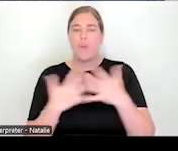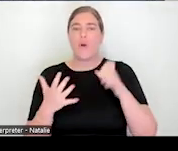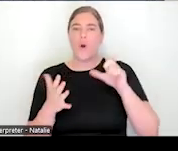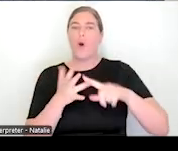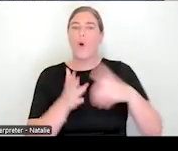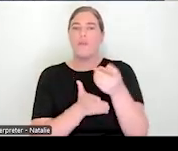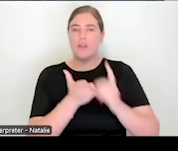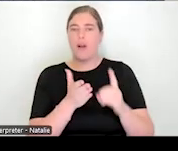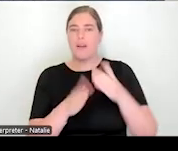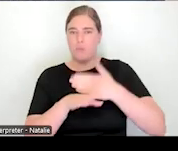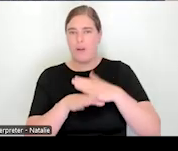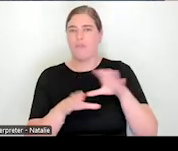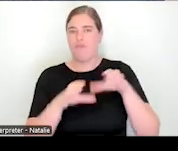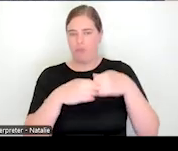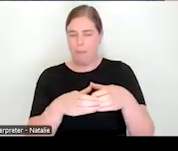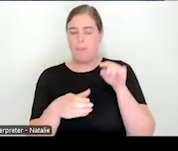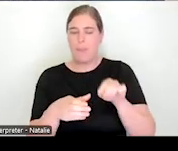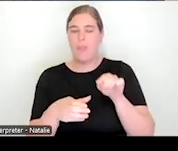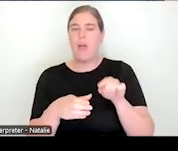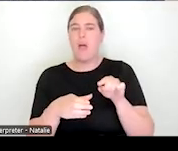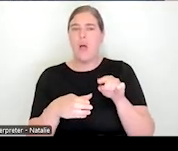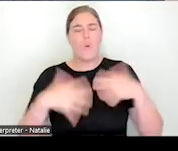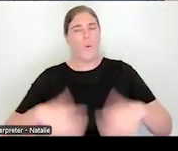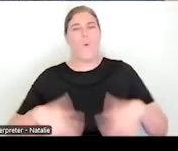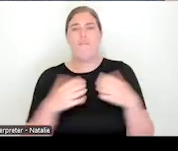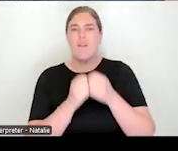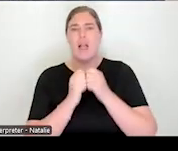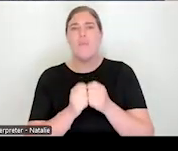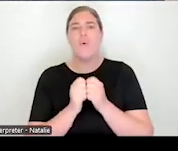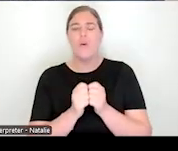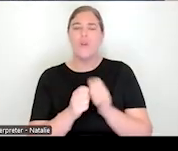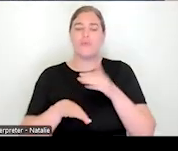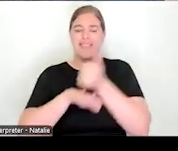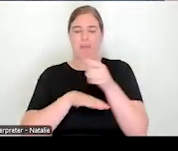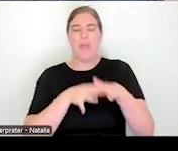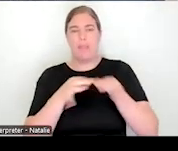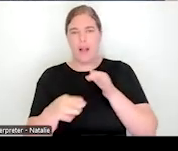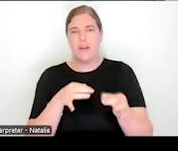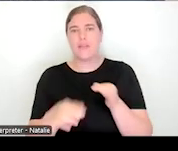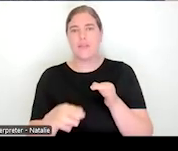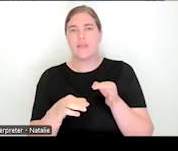was incredibly valuable to developing this plan and to developing a plan that